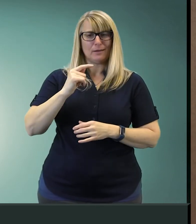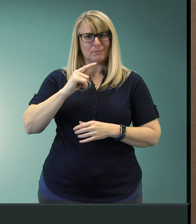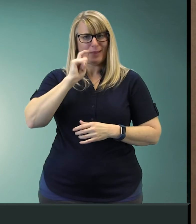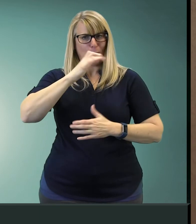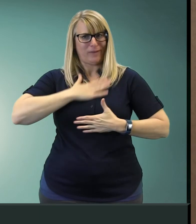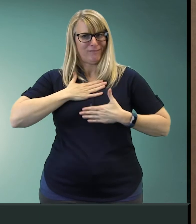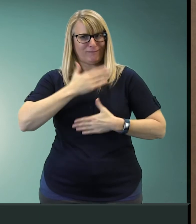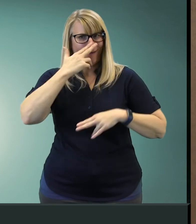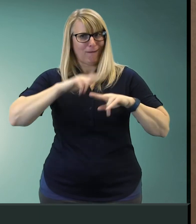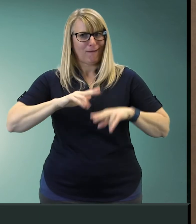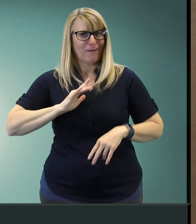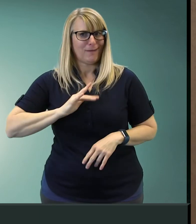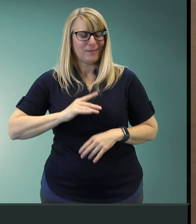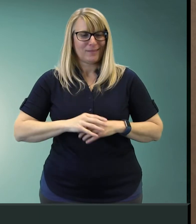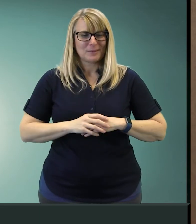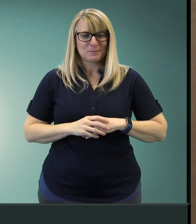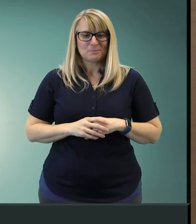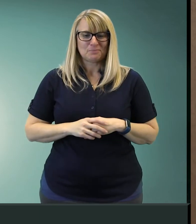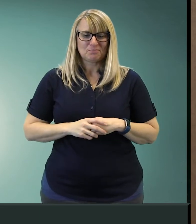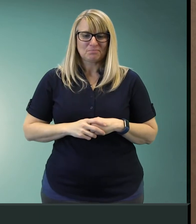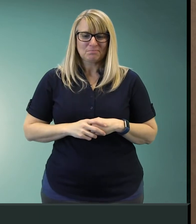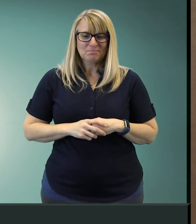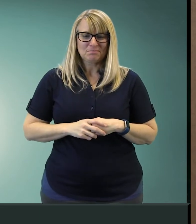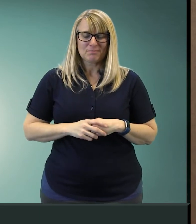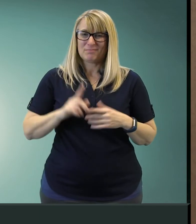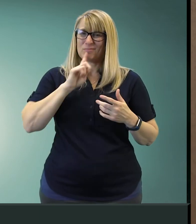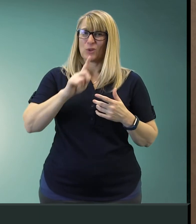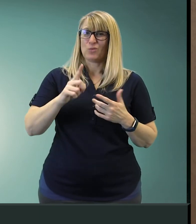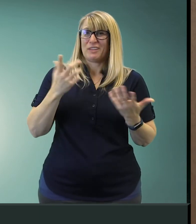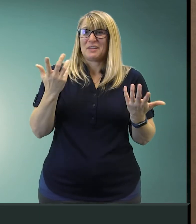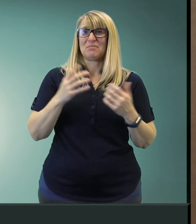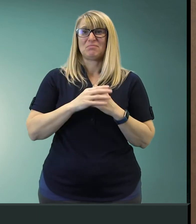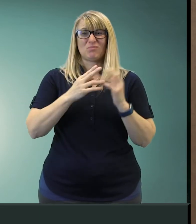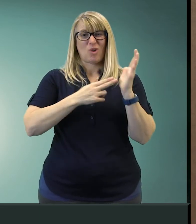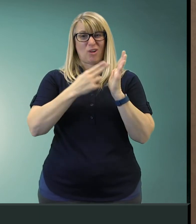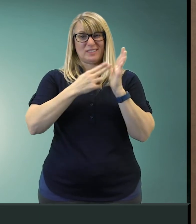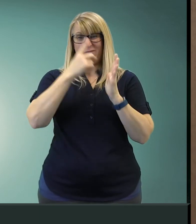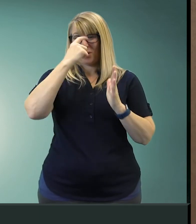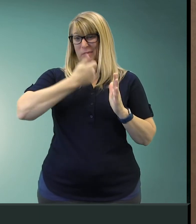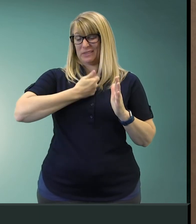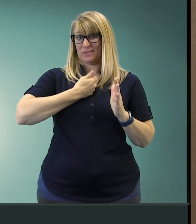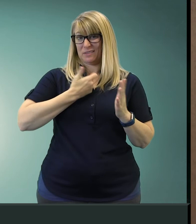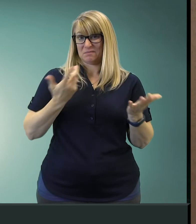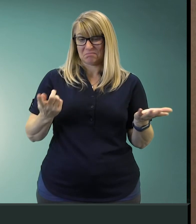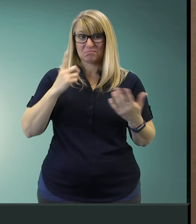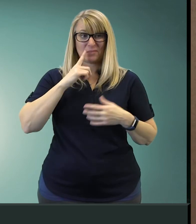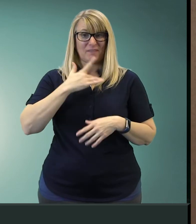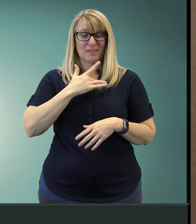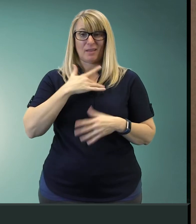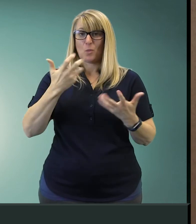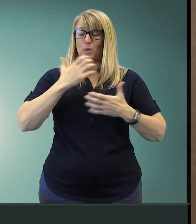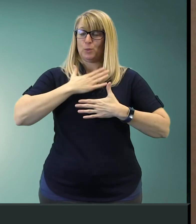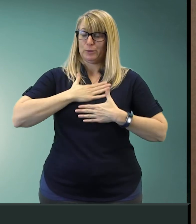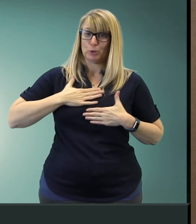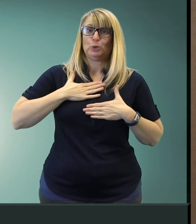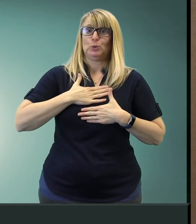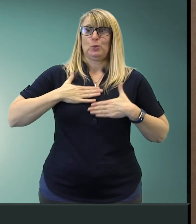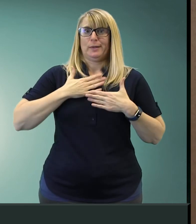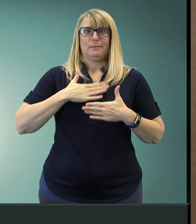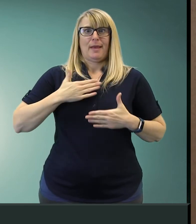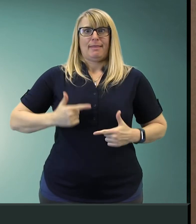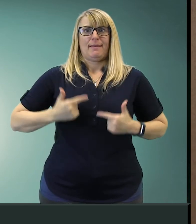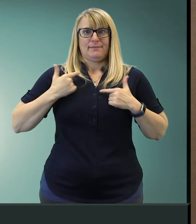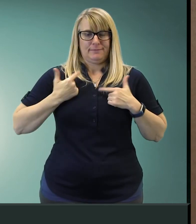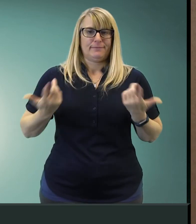I think that would be really fun. Really, honestly for me personally, I just want to enjoy my life.